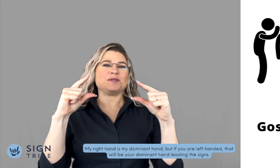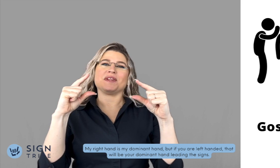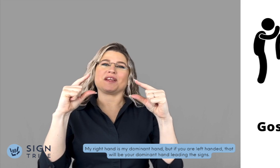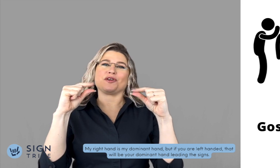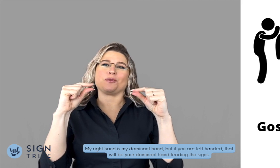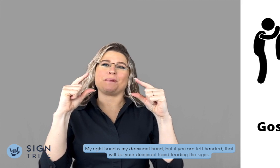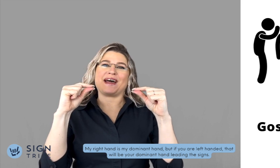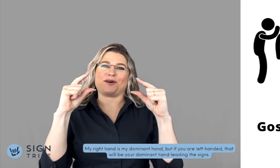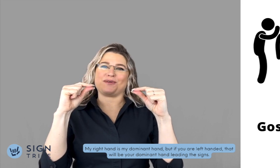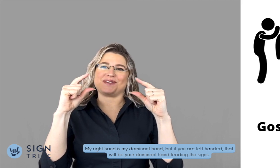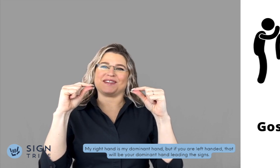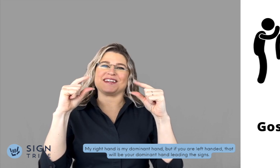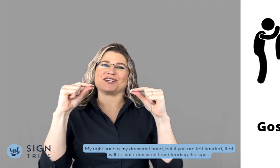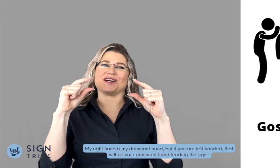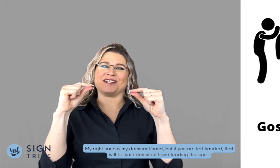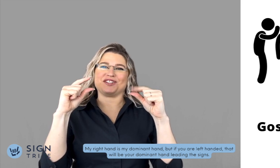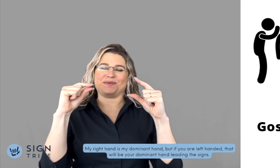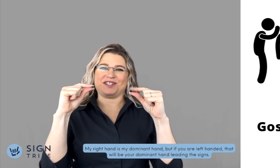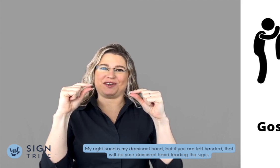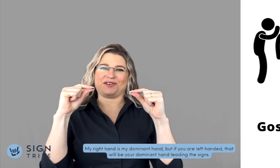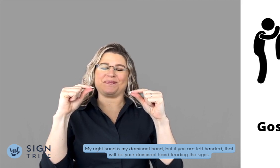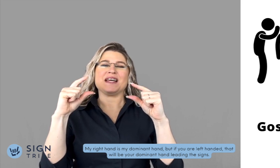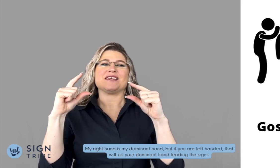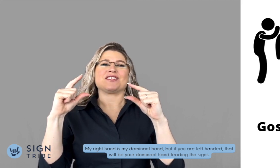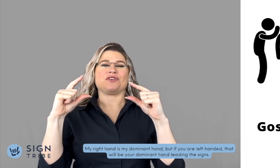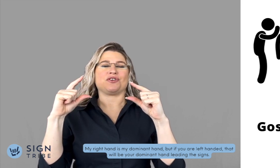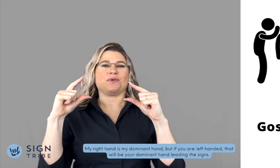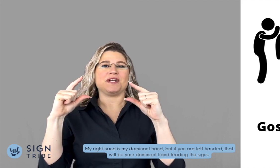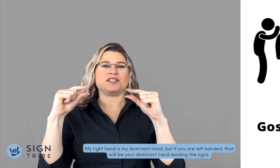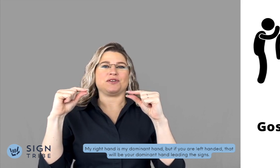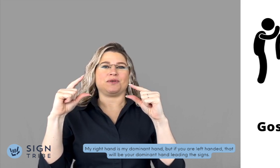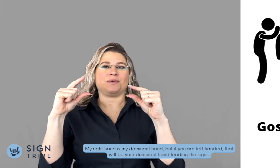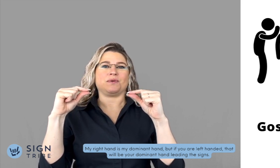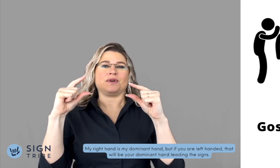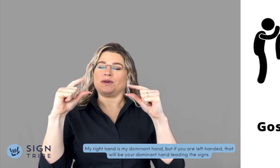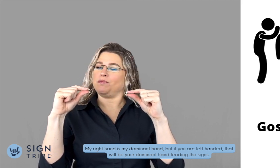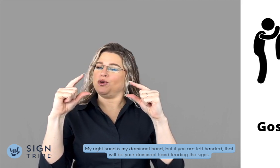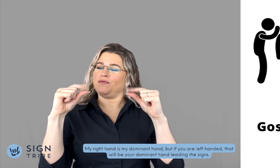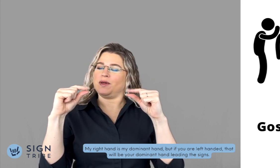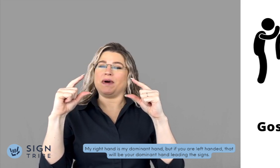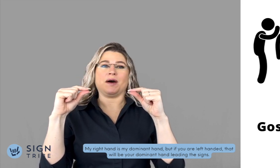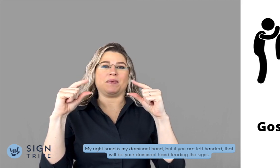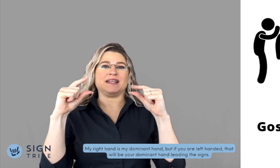be like little mouths like talking to each other. So you're going to move them up and